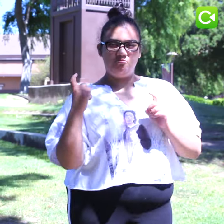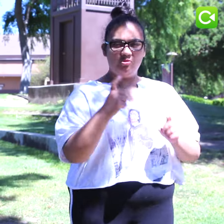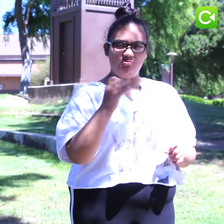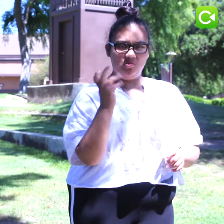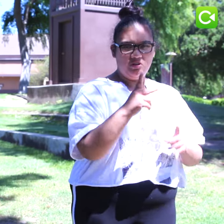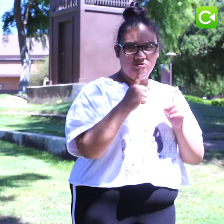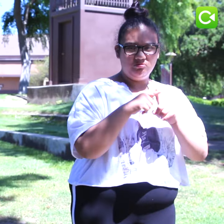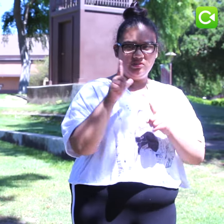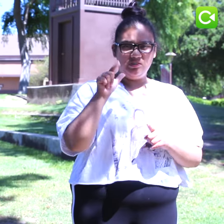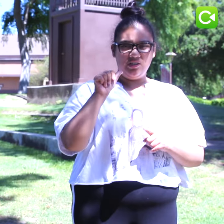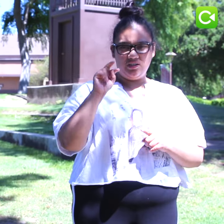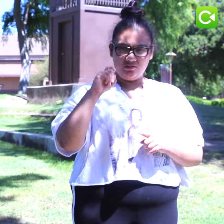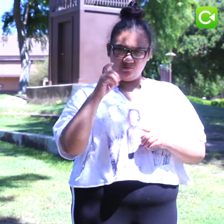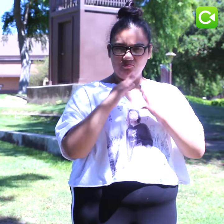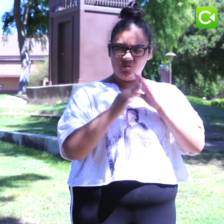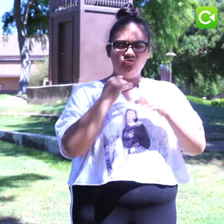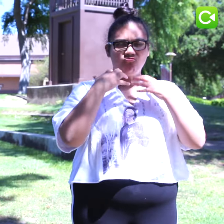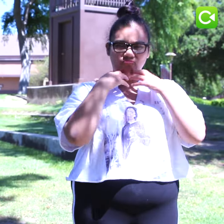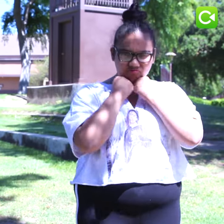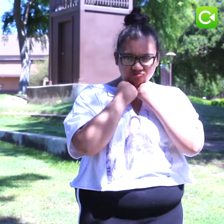It's important to give back to the Latinx community and cherish it.